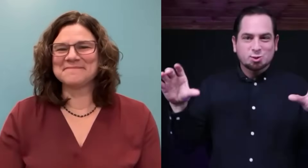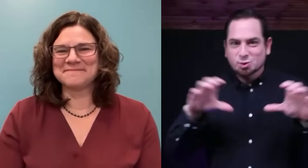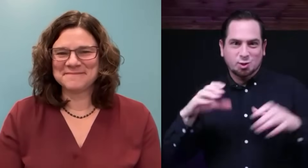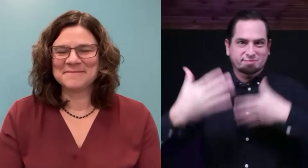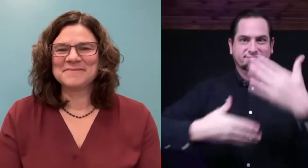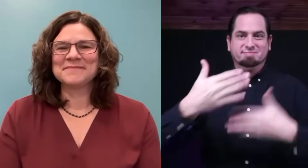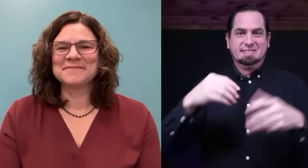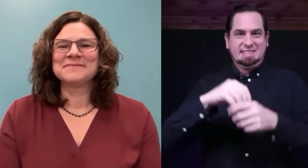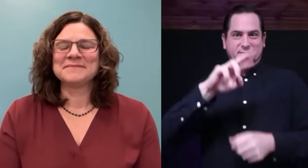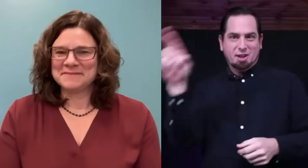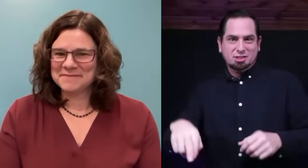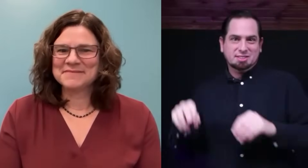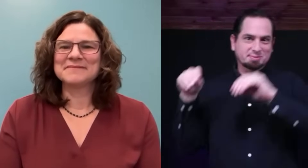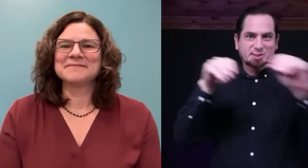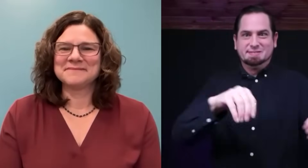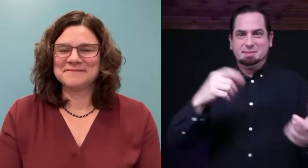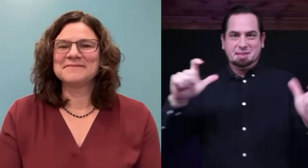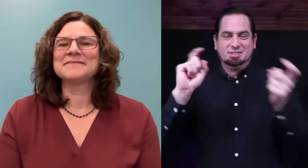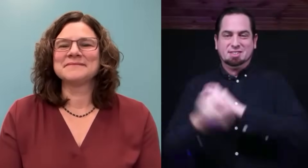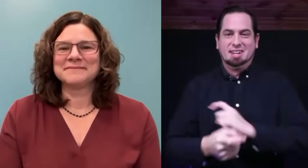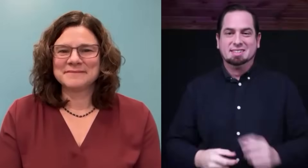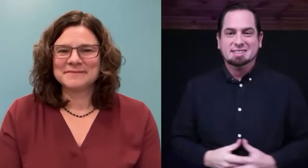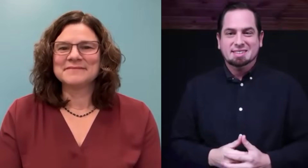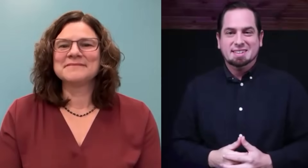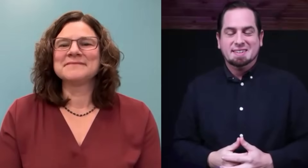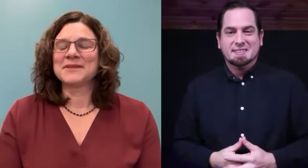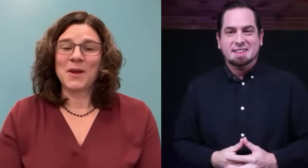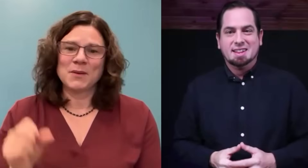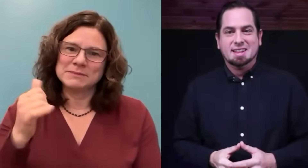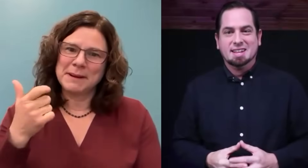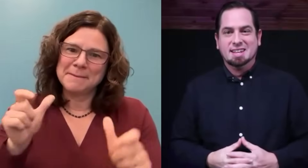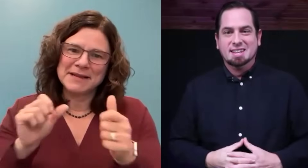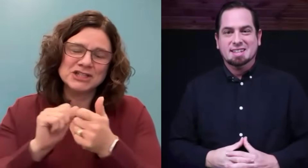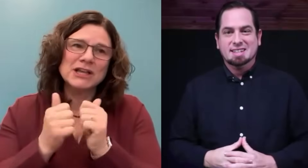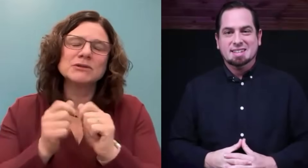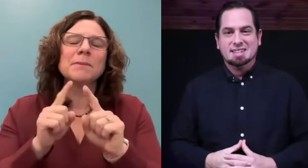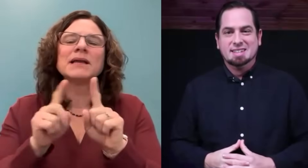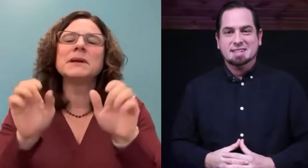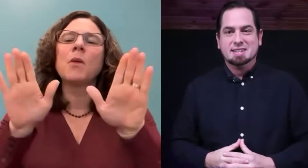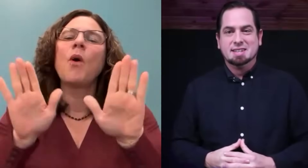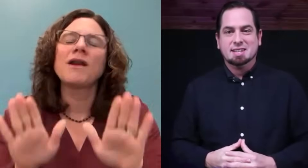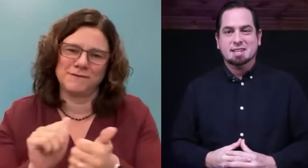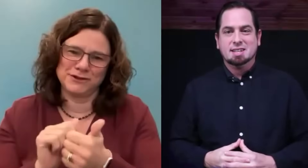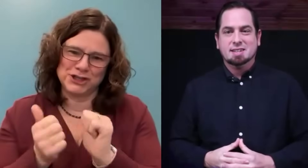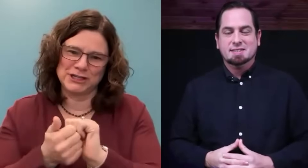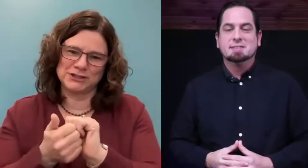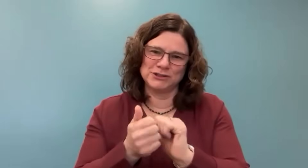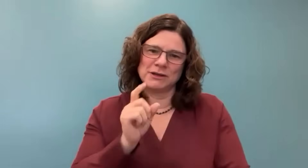How are you doing in Rochester with the move? Big change! Absolutely, it’s a big change, but a wonderful change.